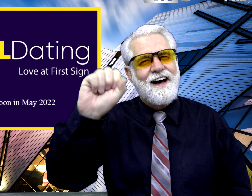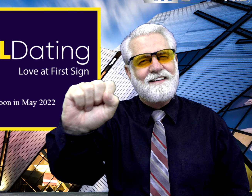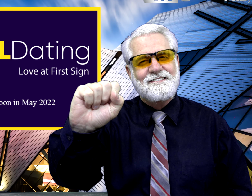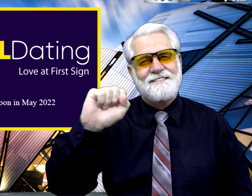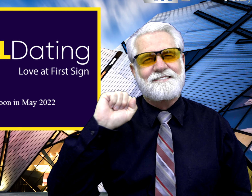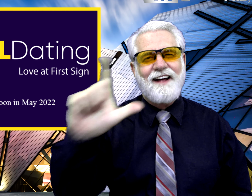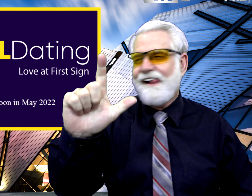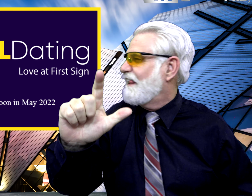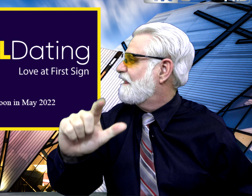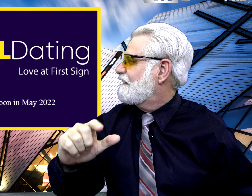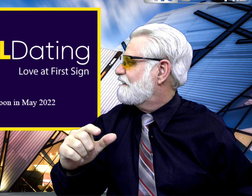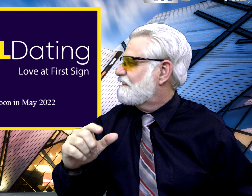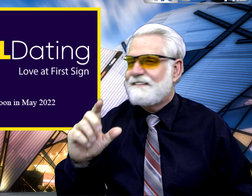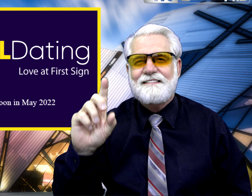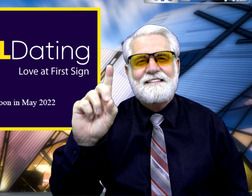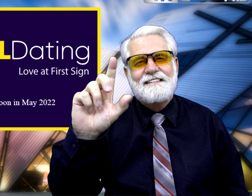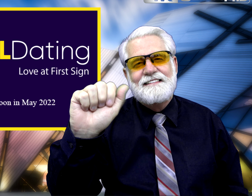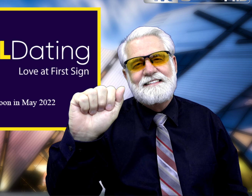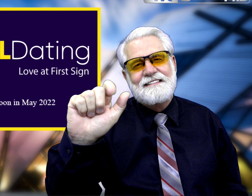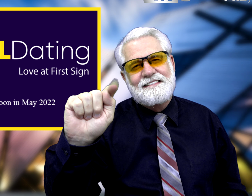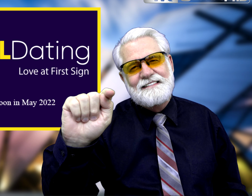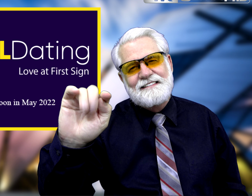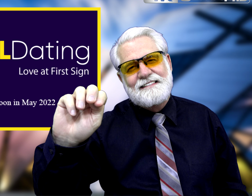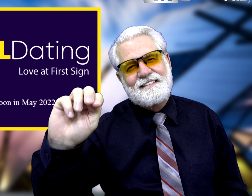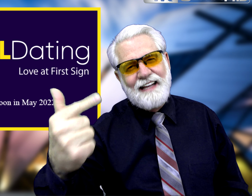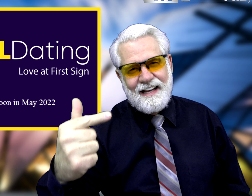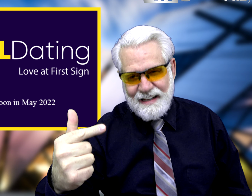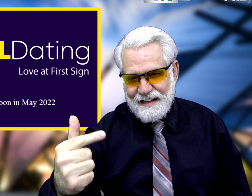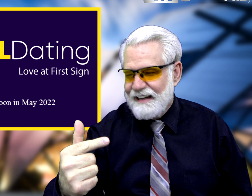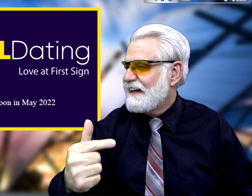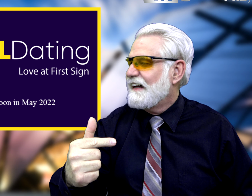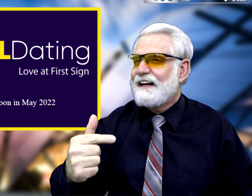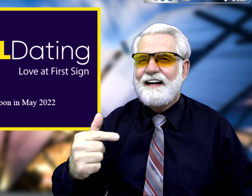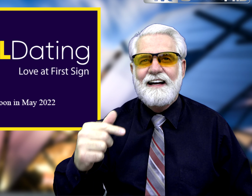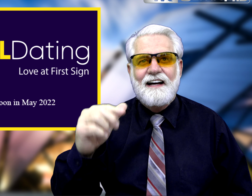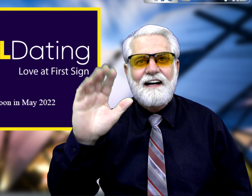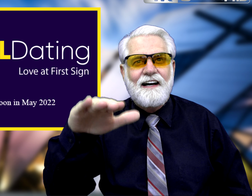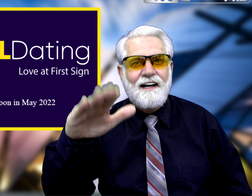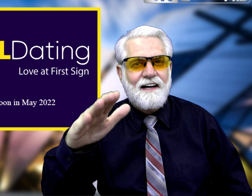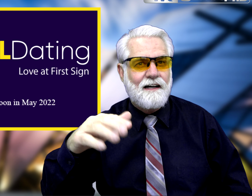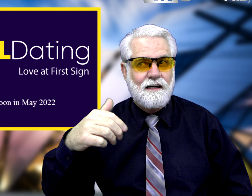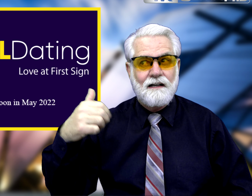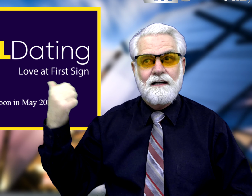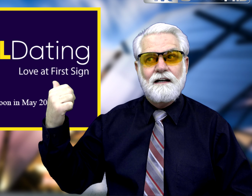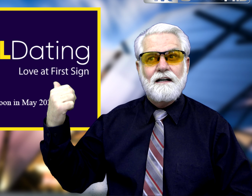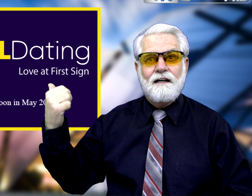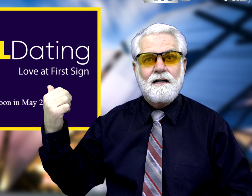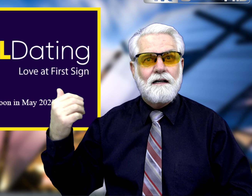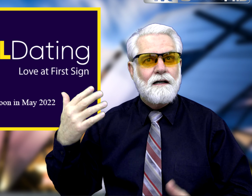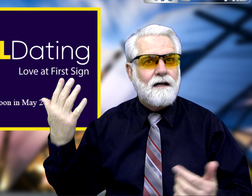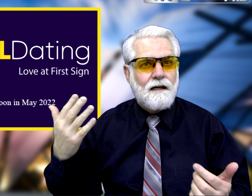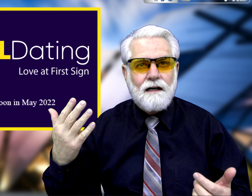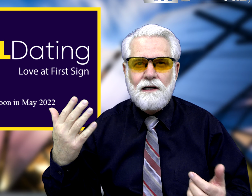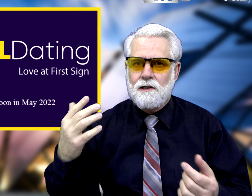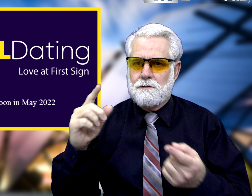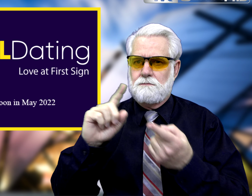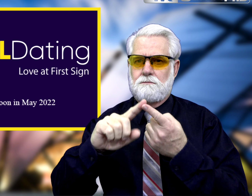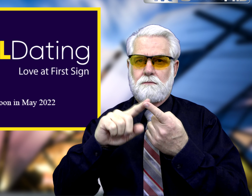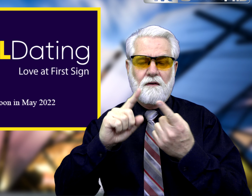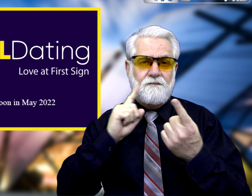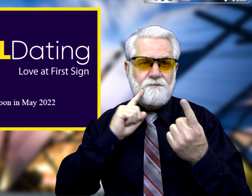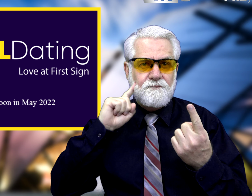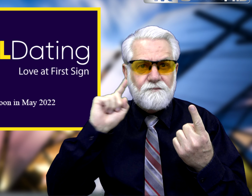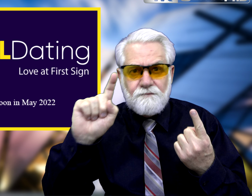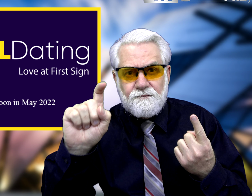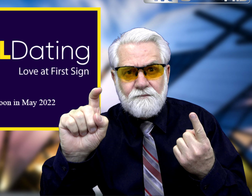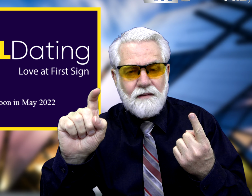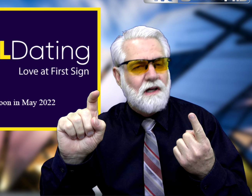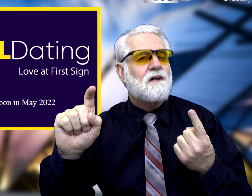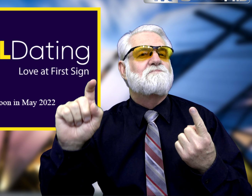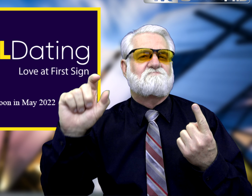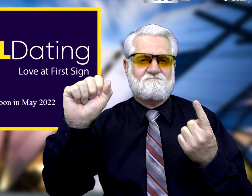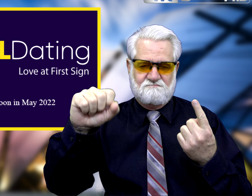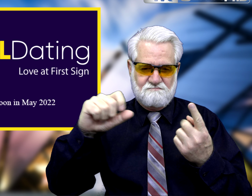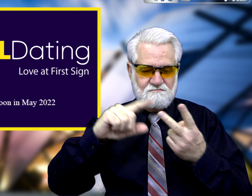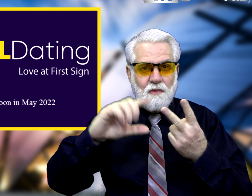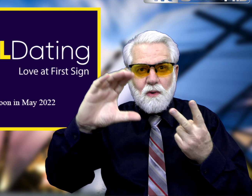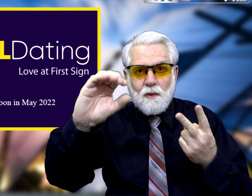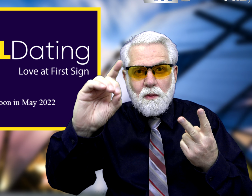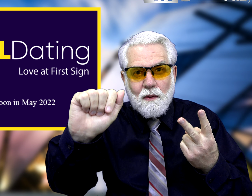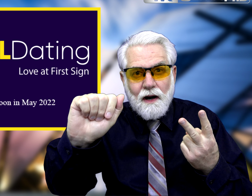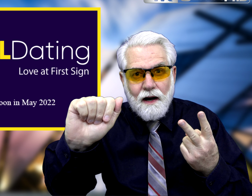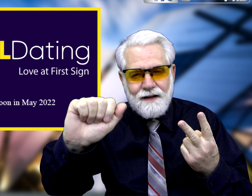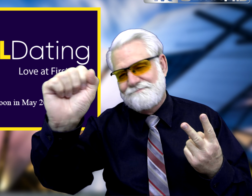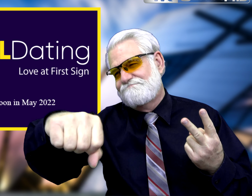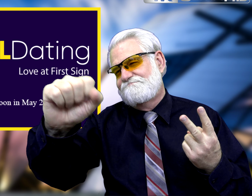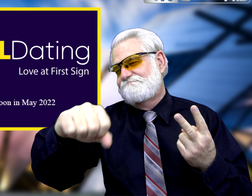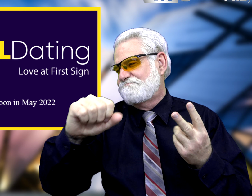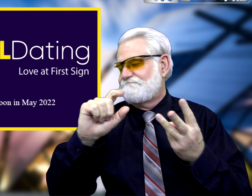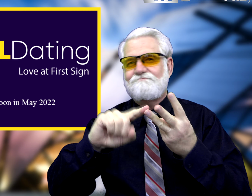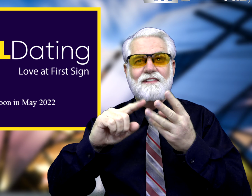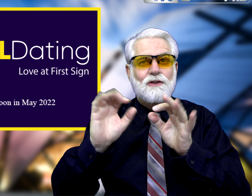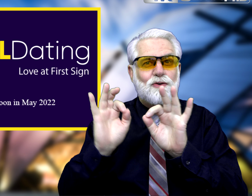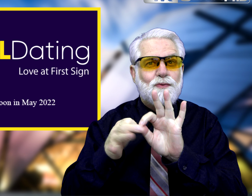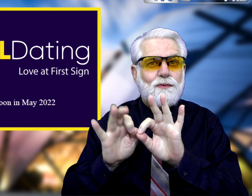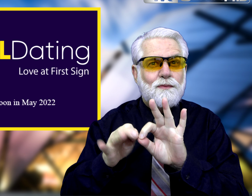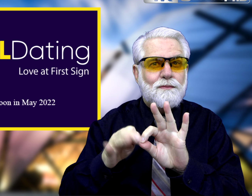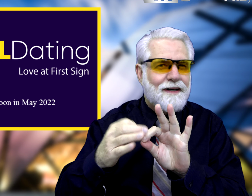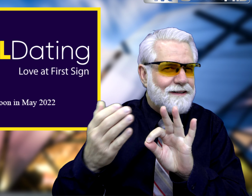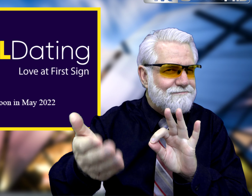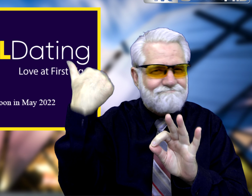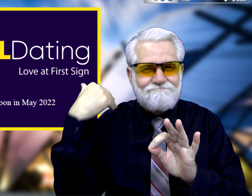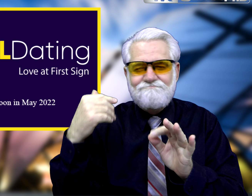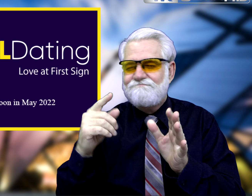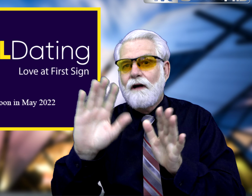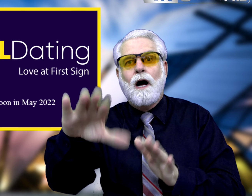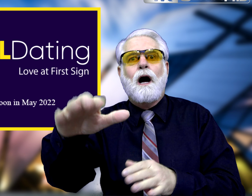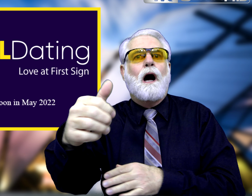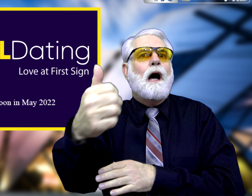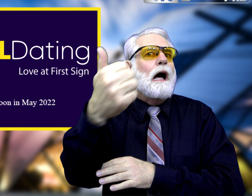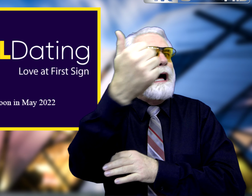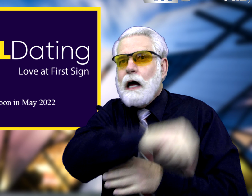ASL Dating. Who is this for? First, is it for the deaf? Yes! Is it for CODA’s? Yes. Is it for interpreters? Yes! Come on!